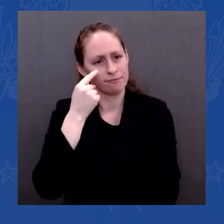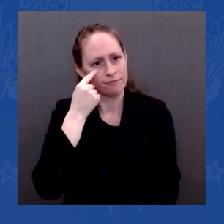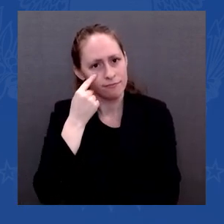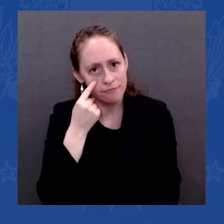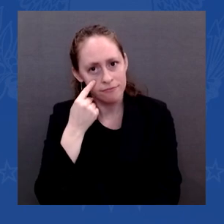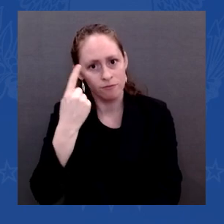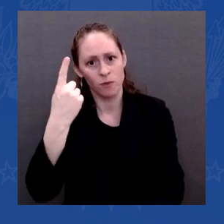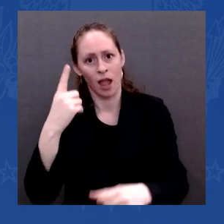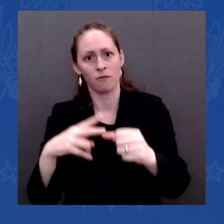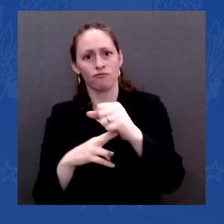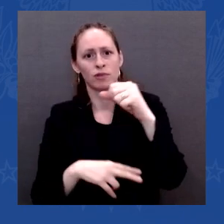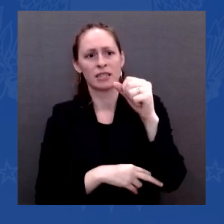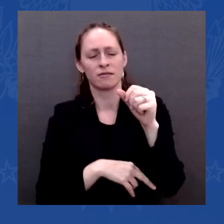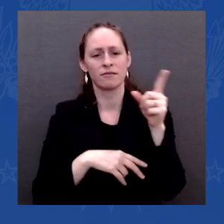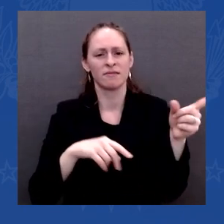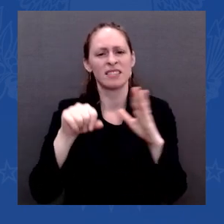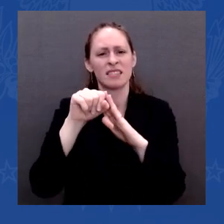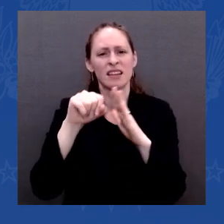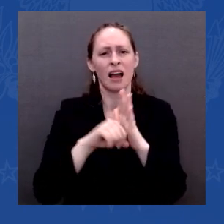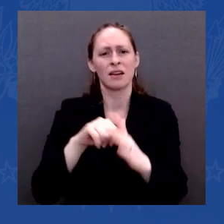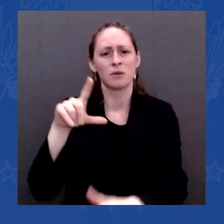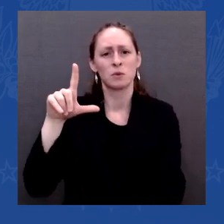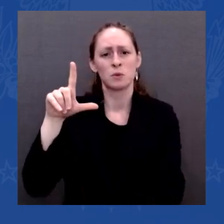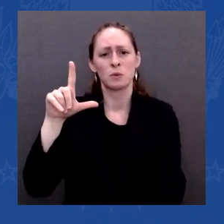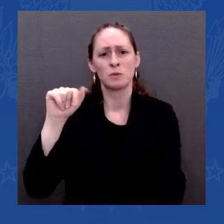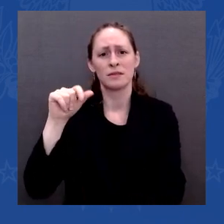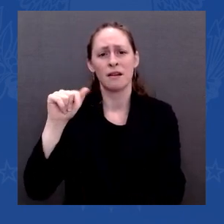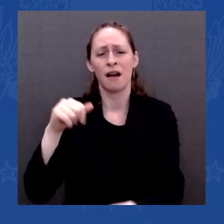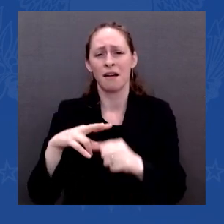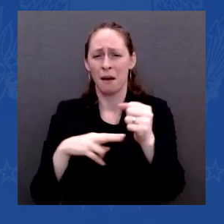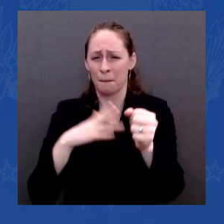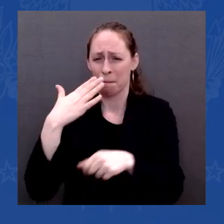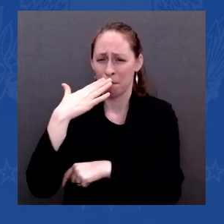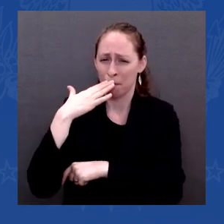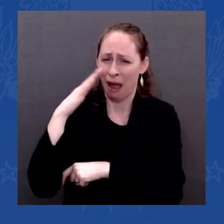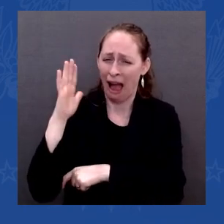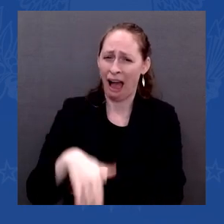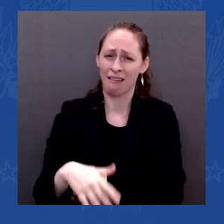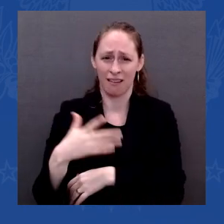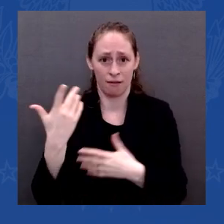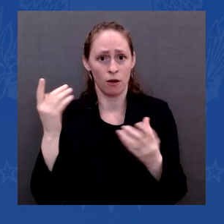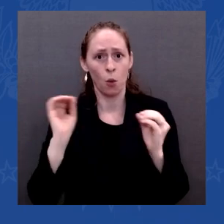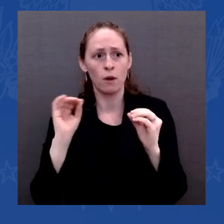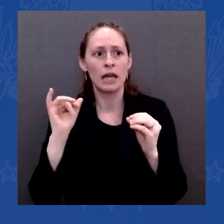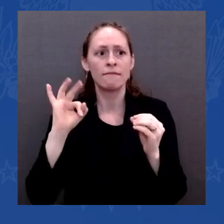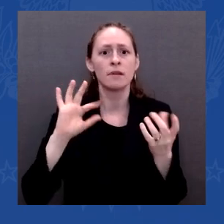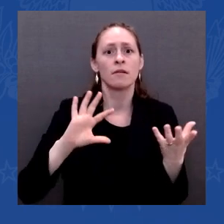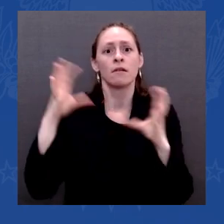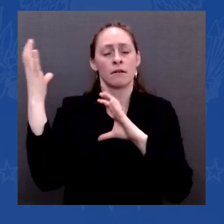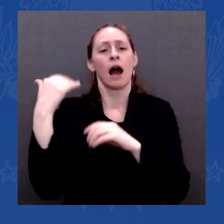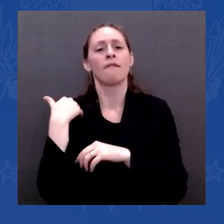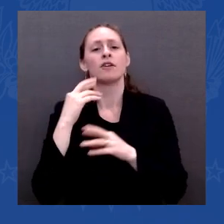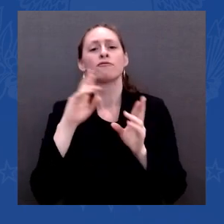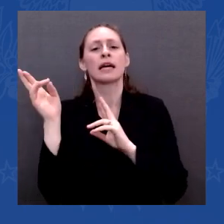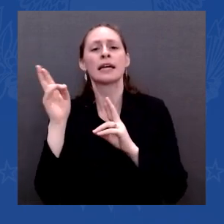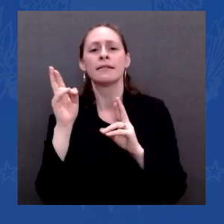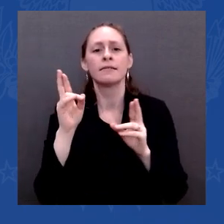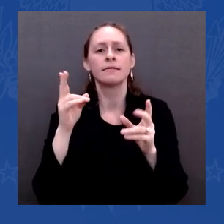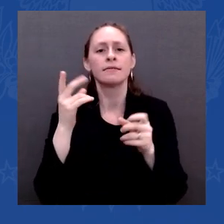And it’s last inspected -- the bridge -- the bridge is deemed to be in poor condition. And now it has two lanes on the bridge -- okay?